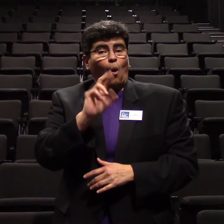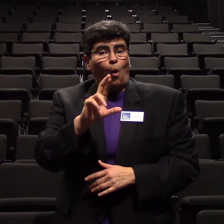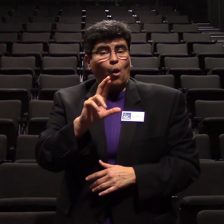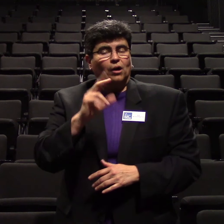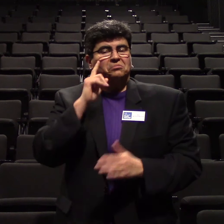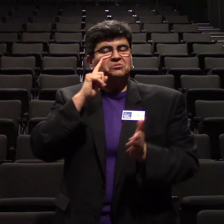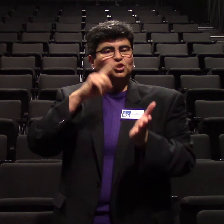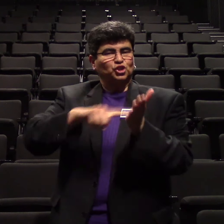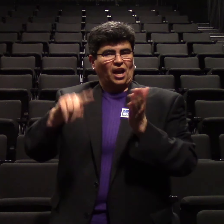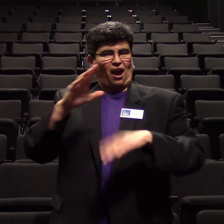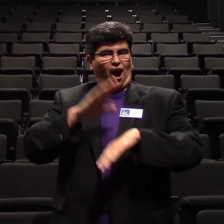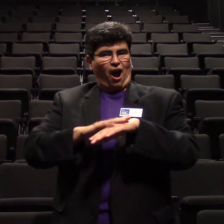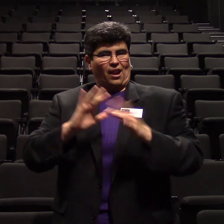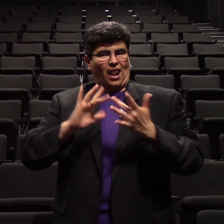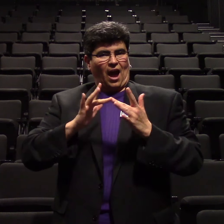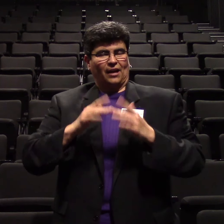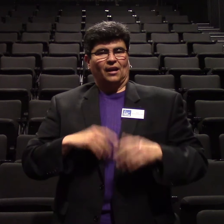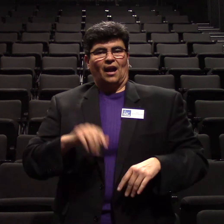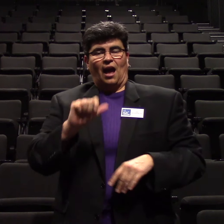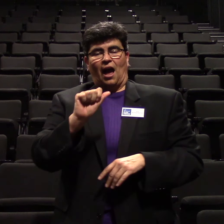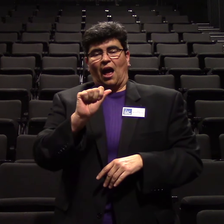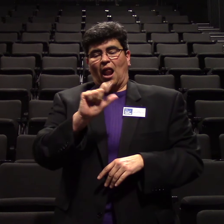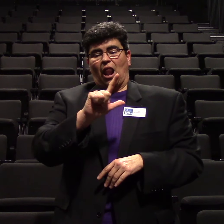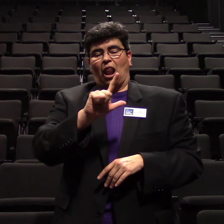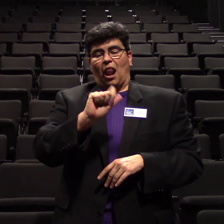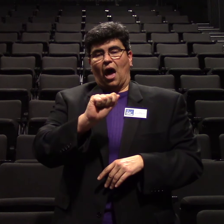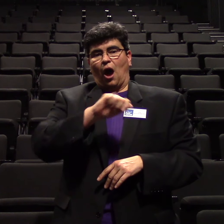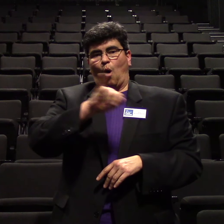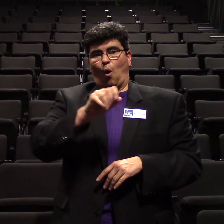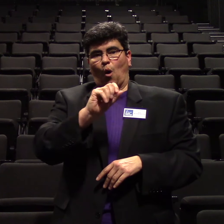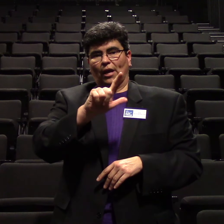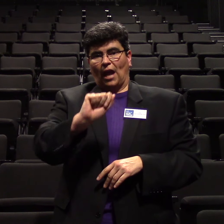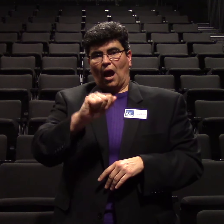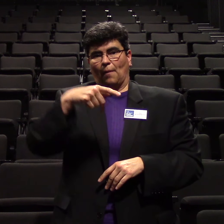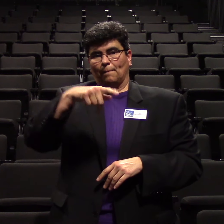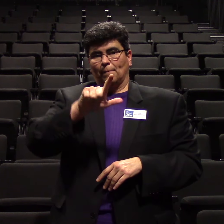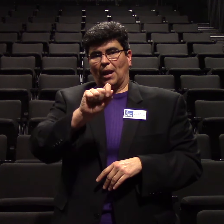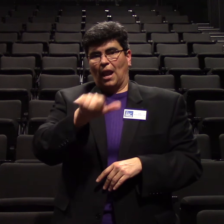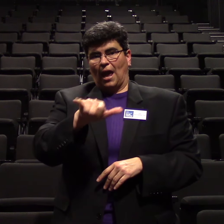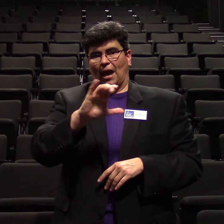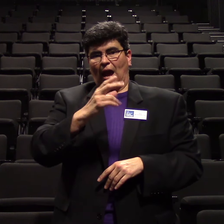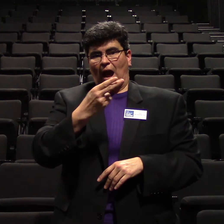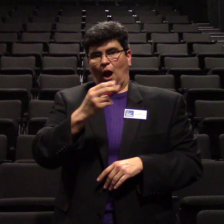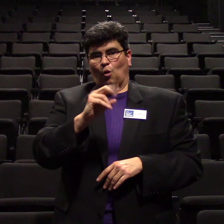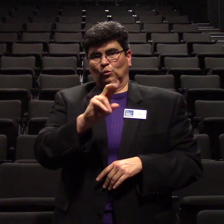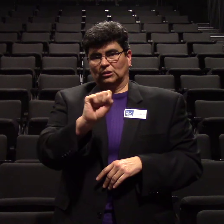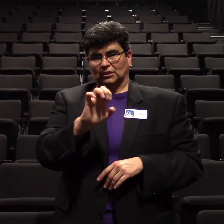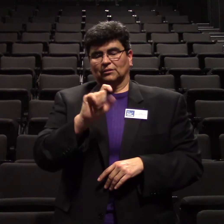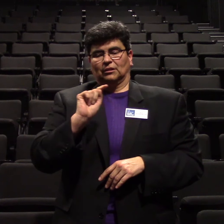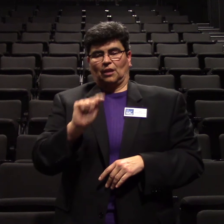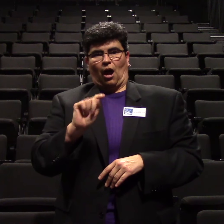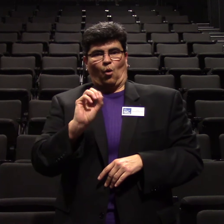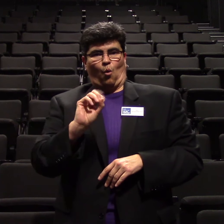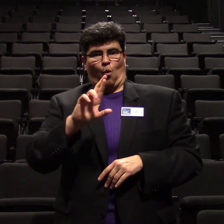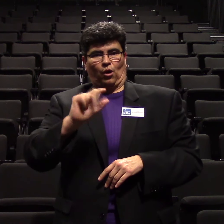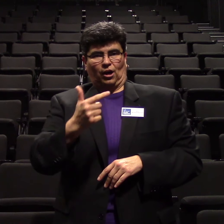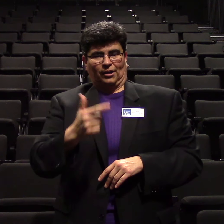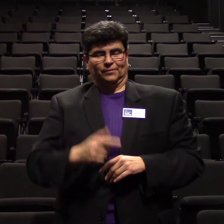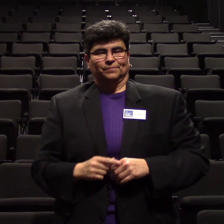Or visit us online at LaJollaPlayhouse.org